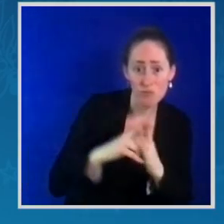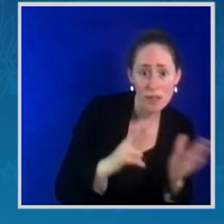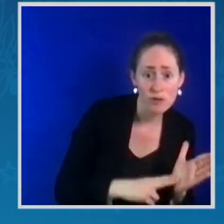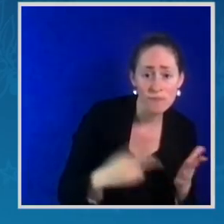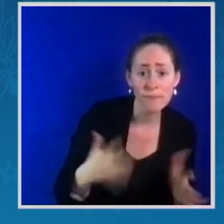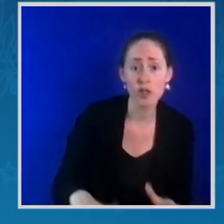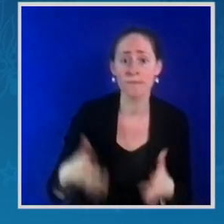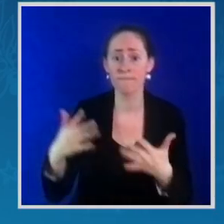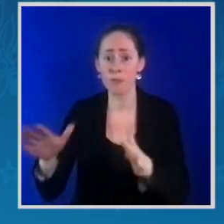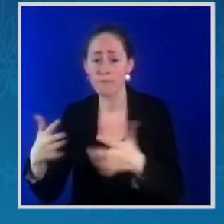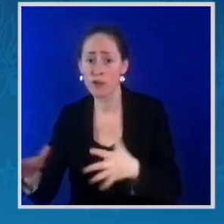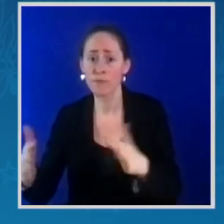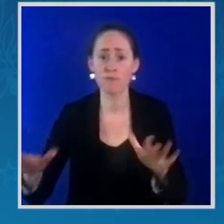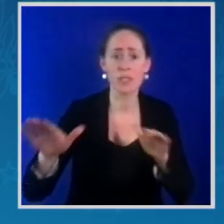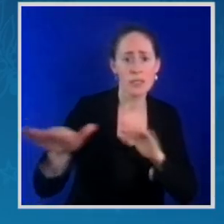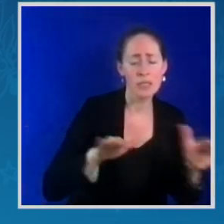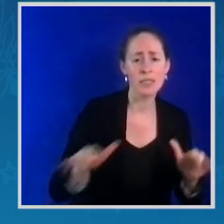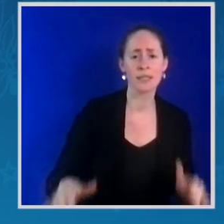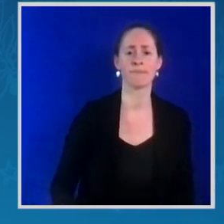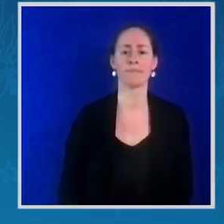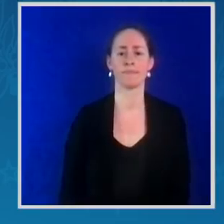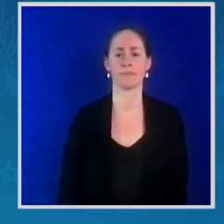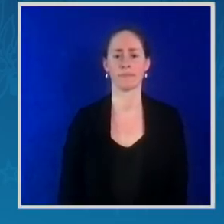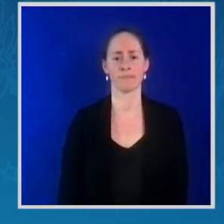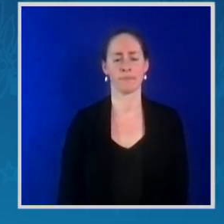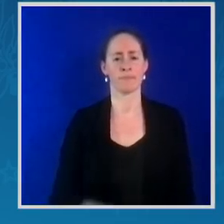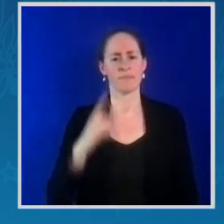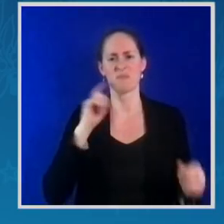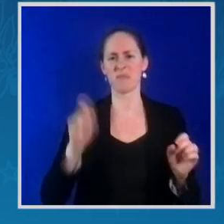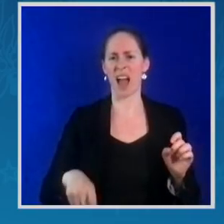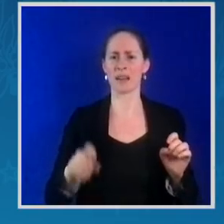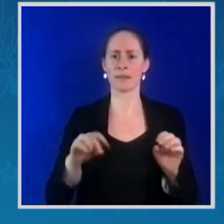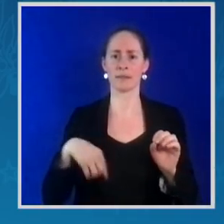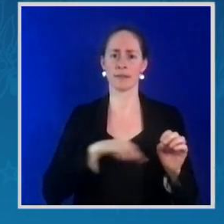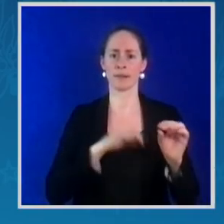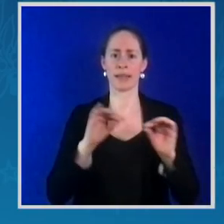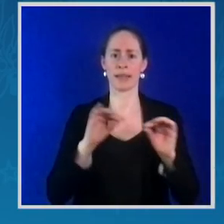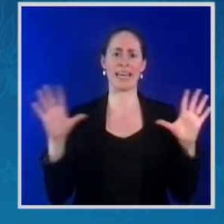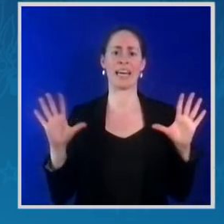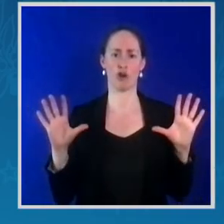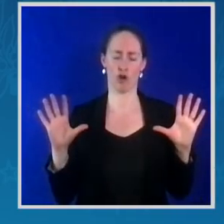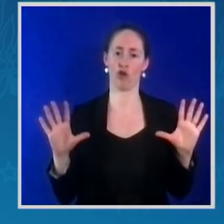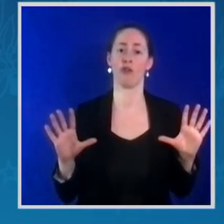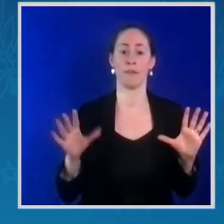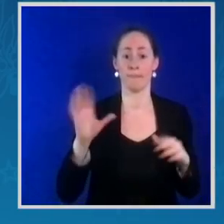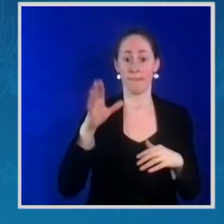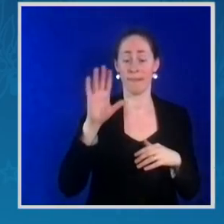We're going have to be clear eyed that if these laws are passed, continue to be passed,